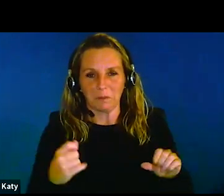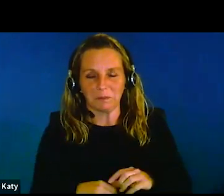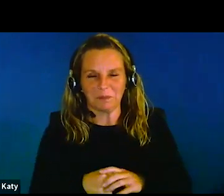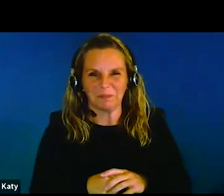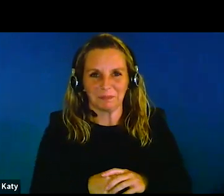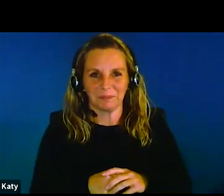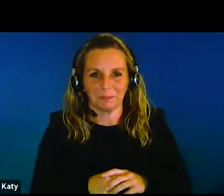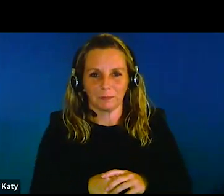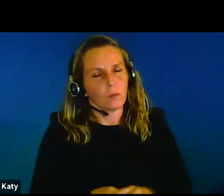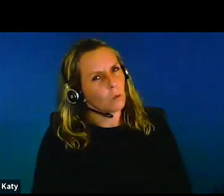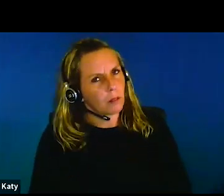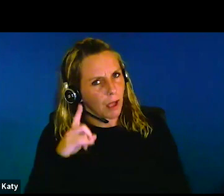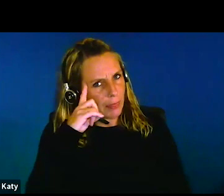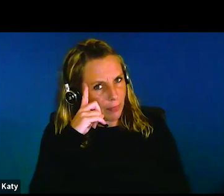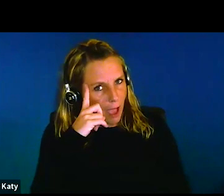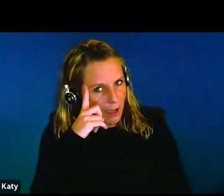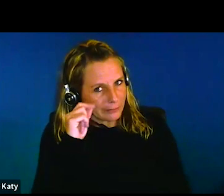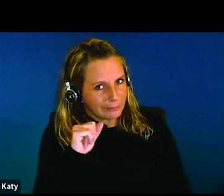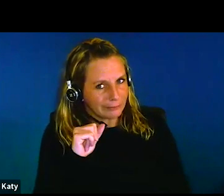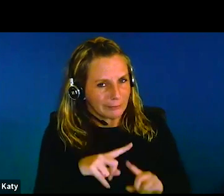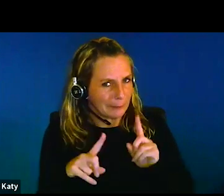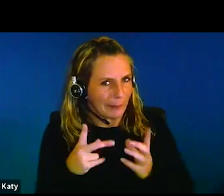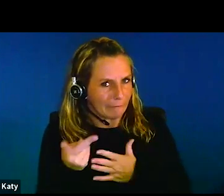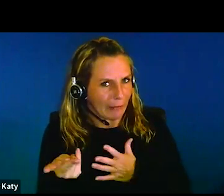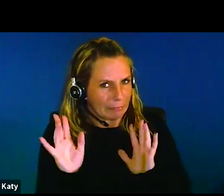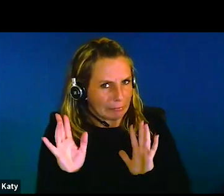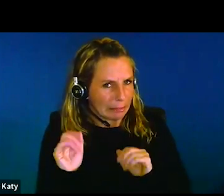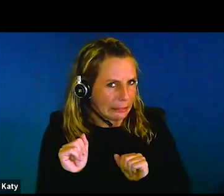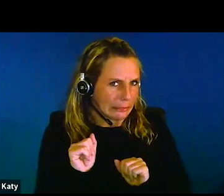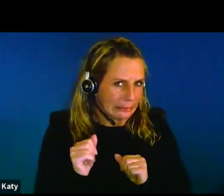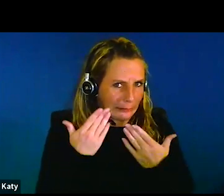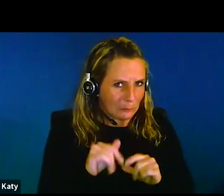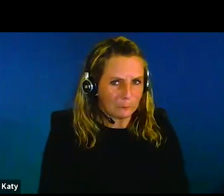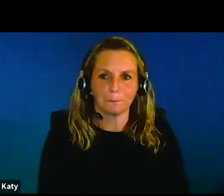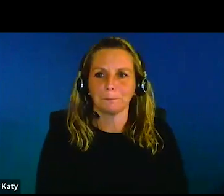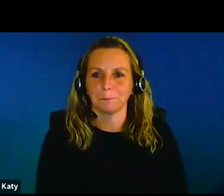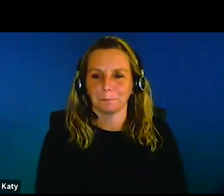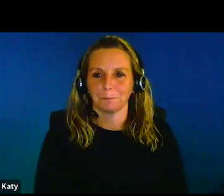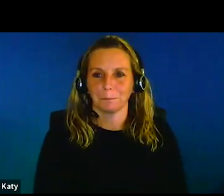which I thought I was, but then I didn't.